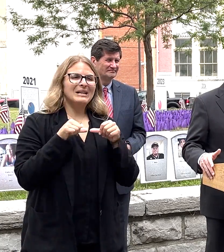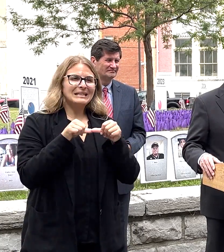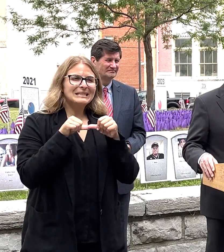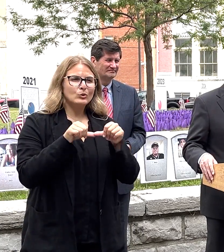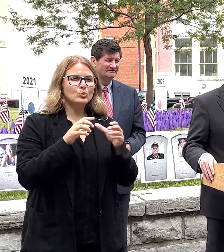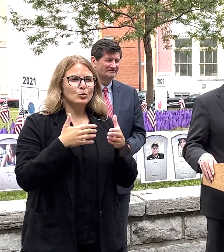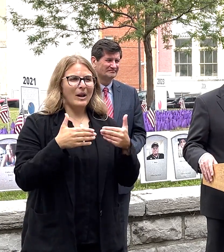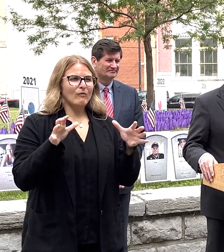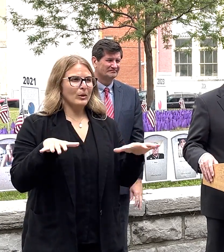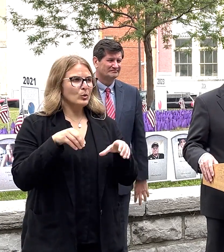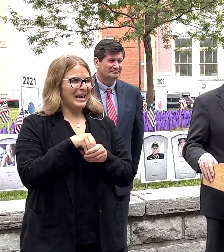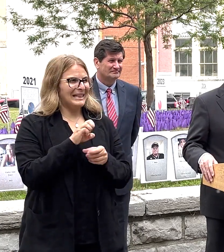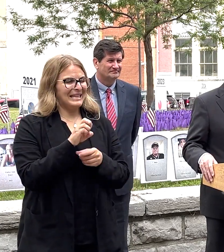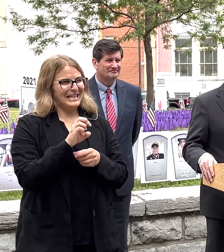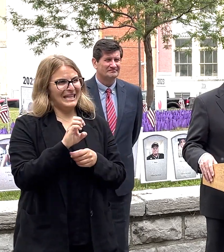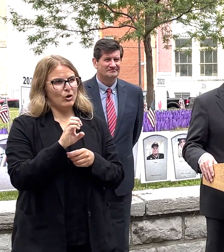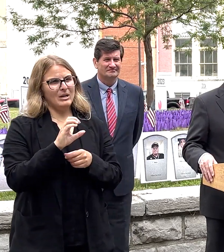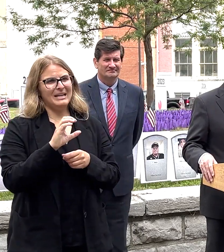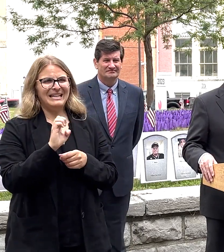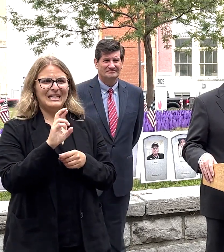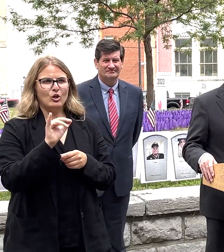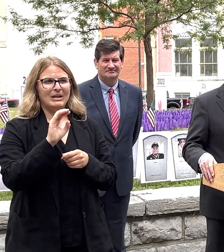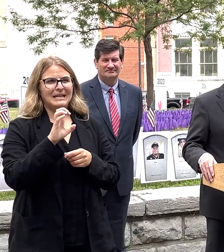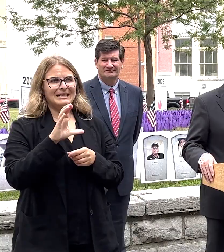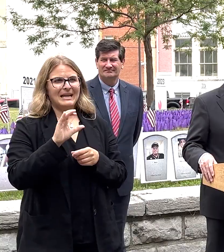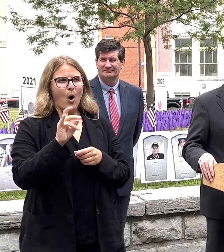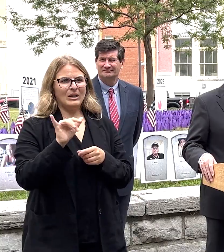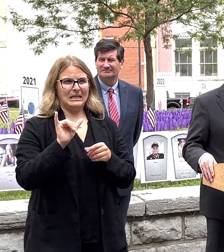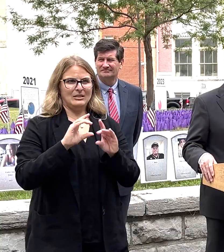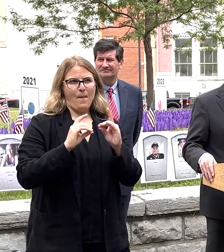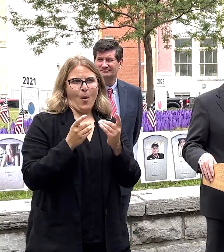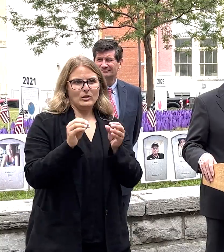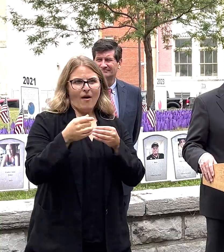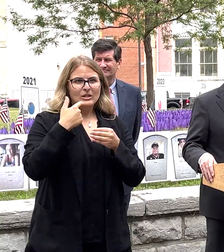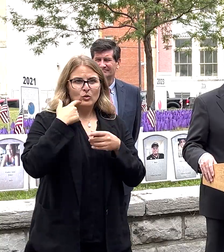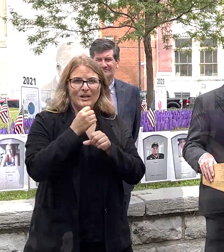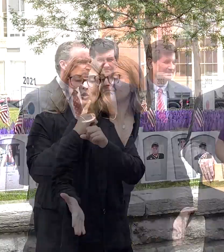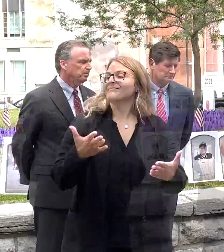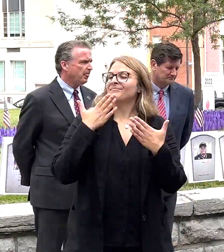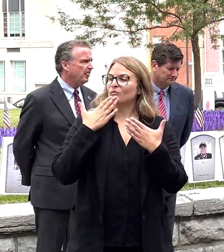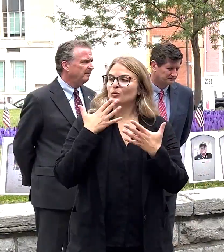Attorney's Office to prosecute the people responsible for putting these drugs on the street. The gentleman